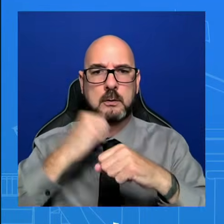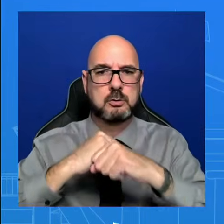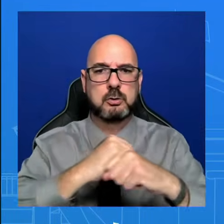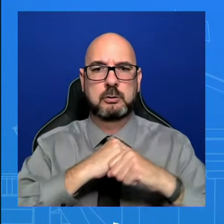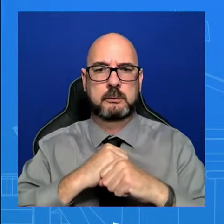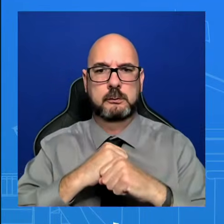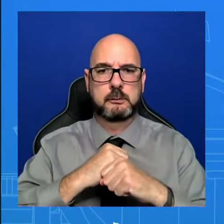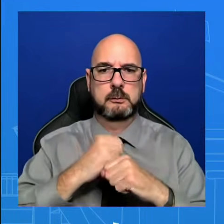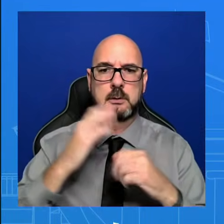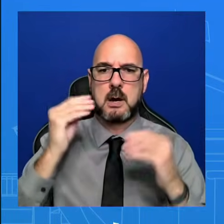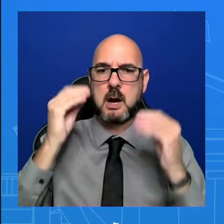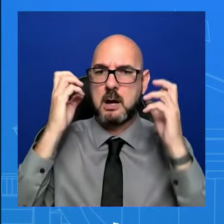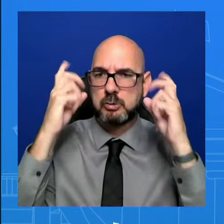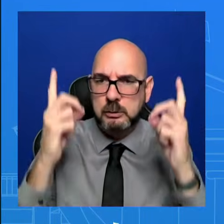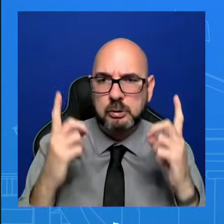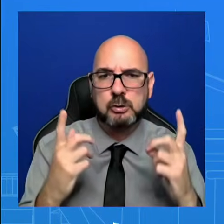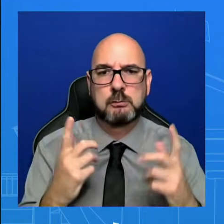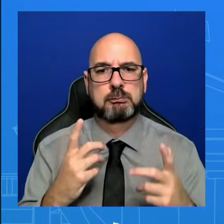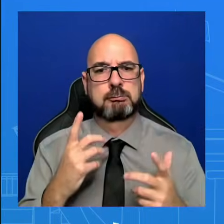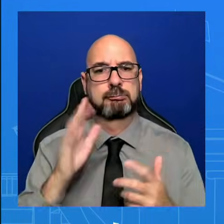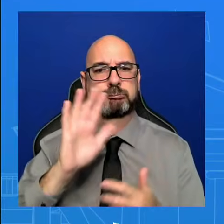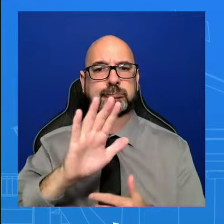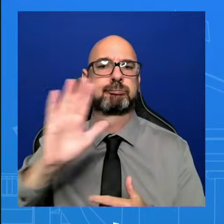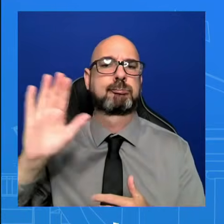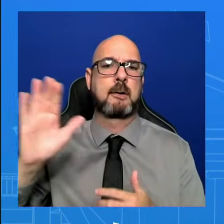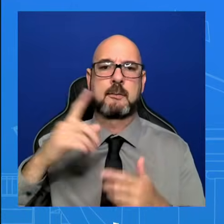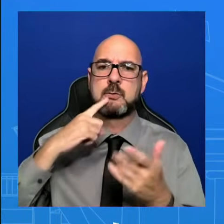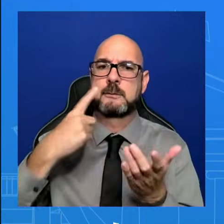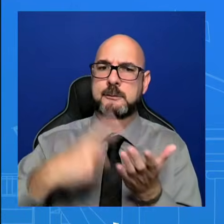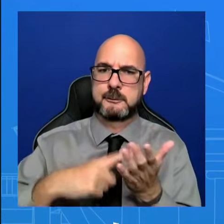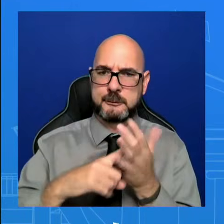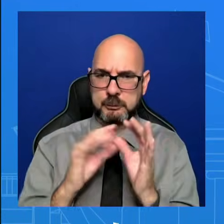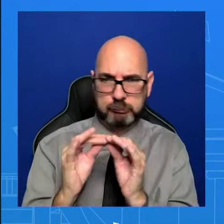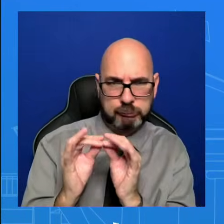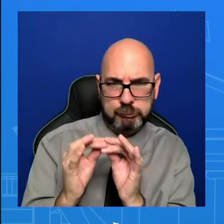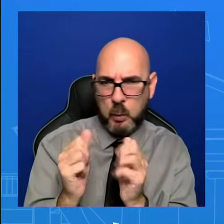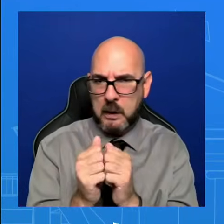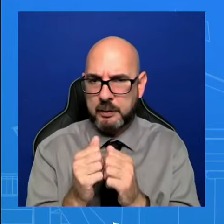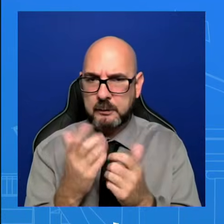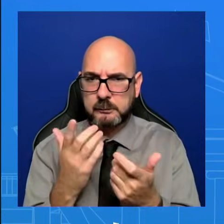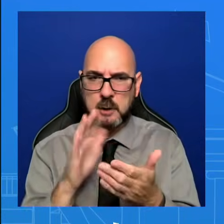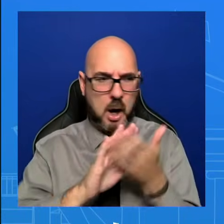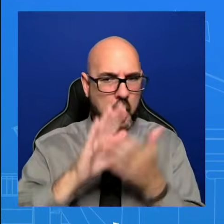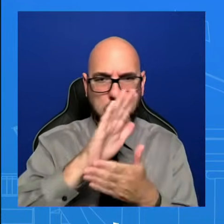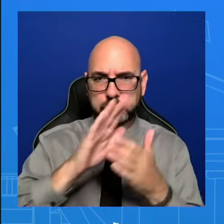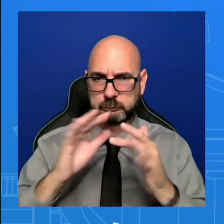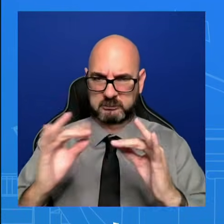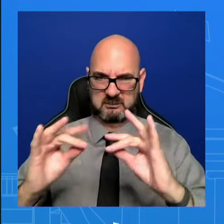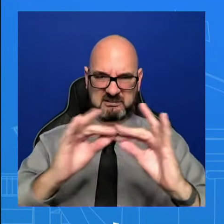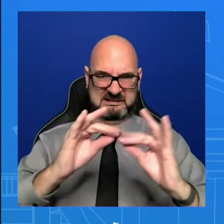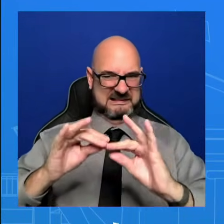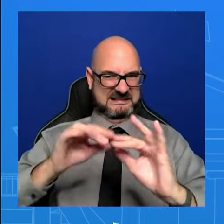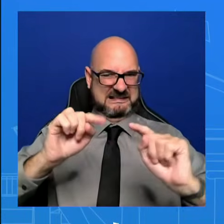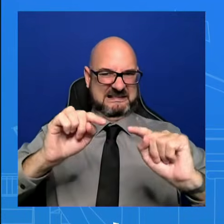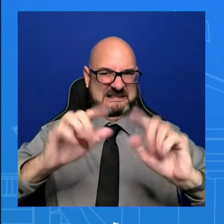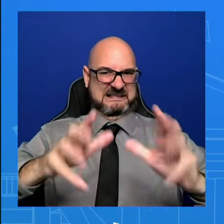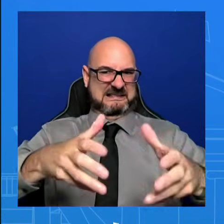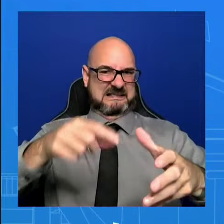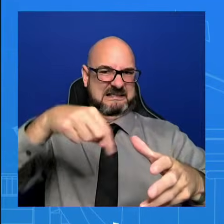talking and working with campuses and colleges to deal with this issue. We have seen a uptick in antisemitism in the last,